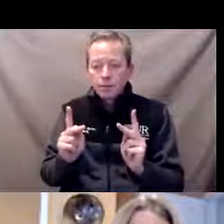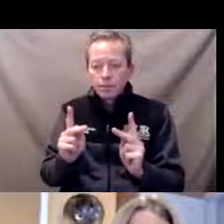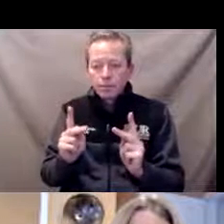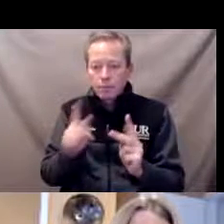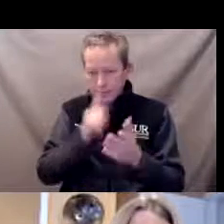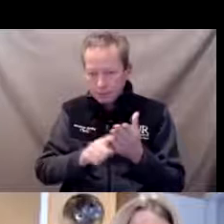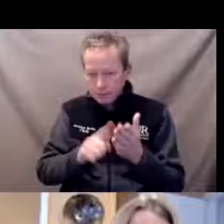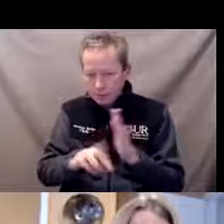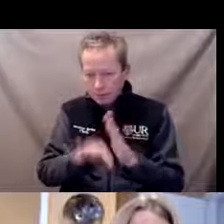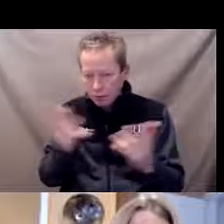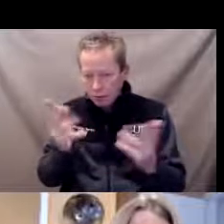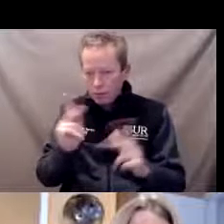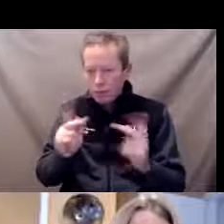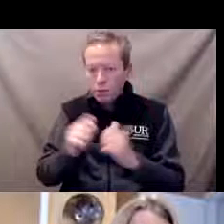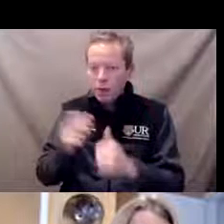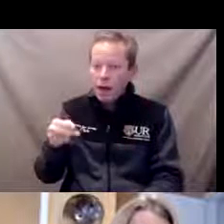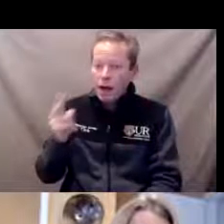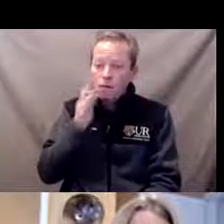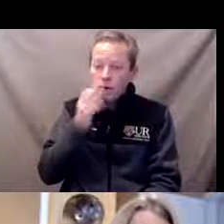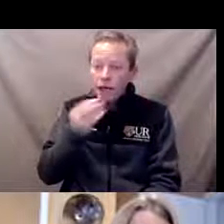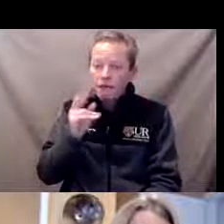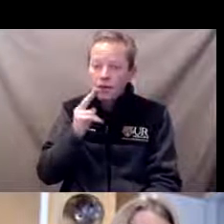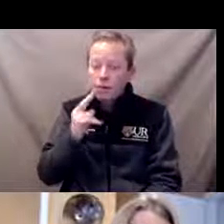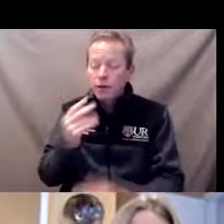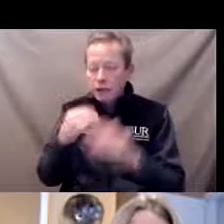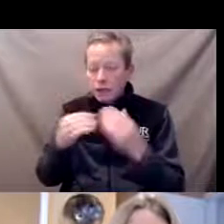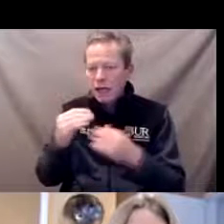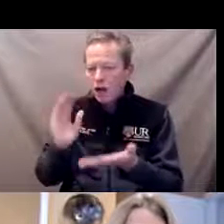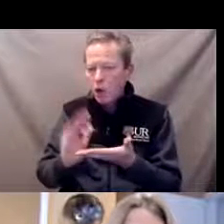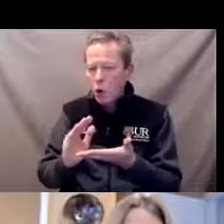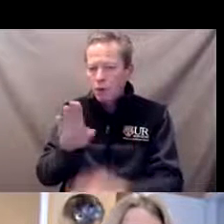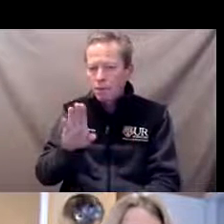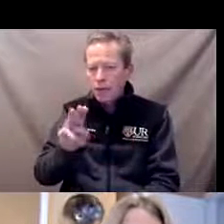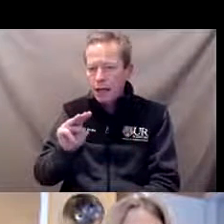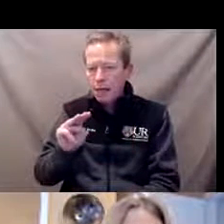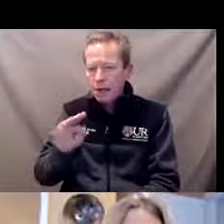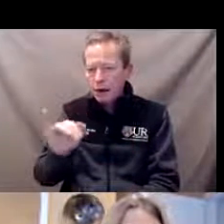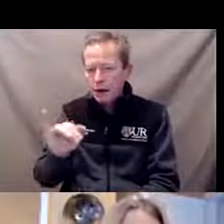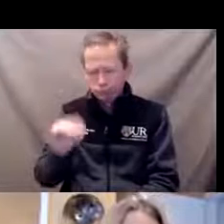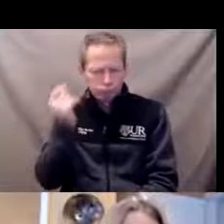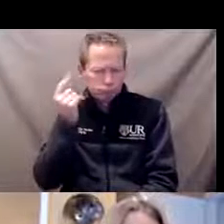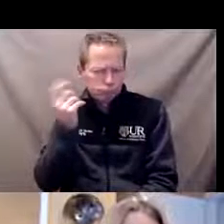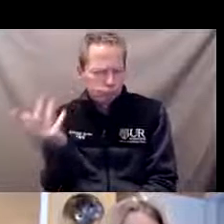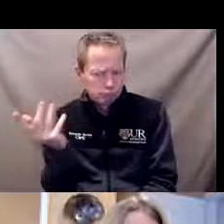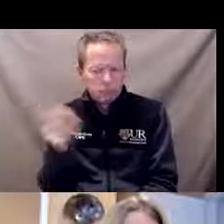people with higher fruits and vegetable intake had lower BMI which makes sense and people living